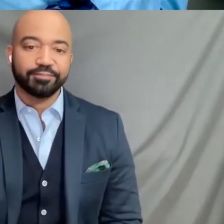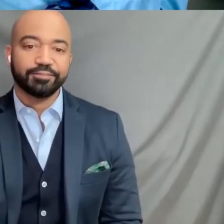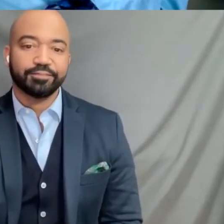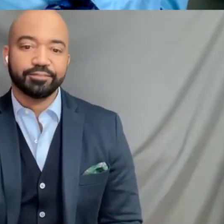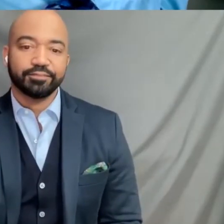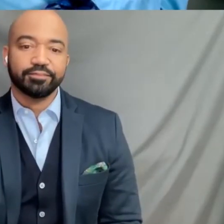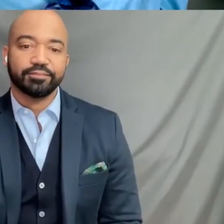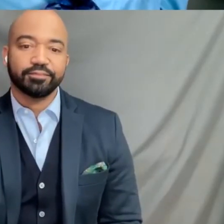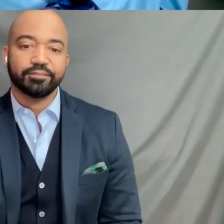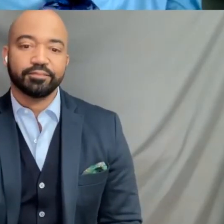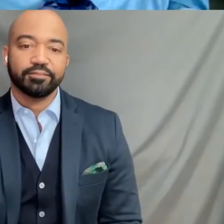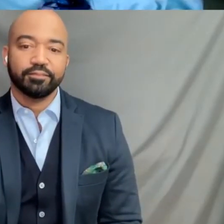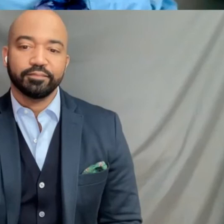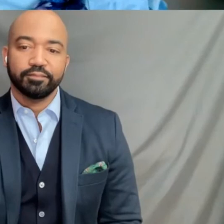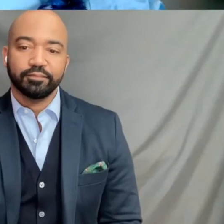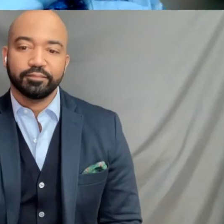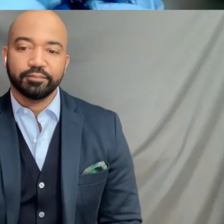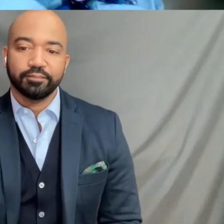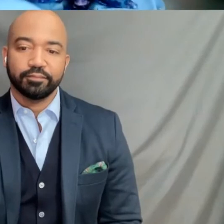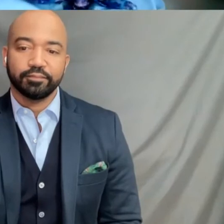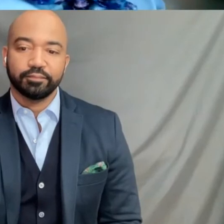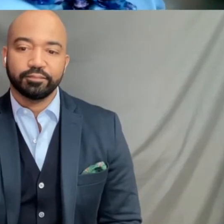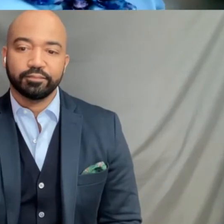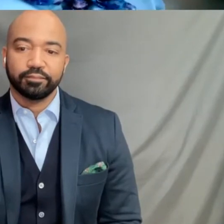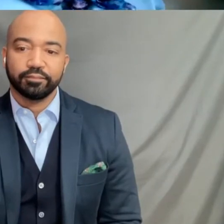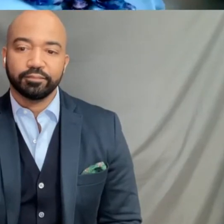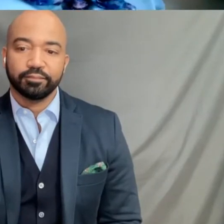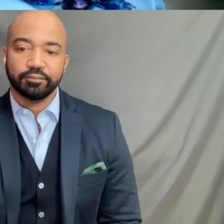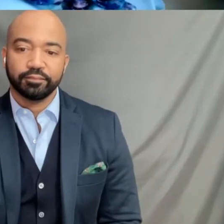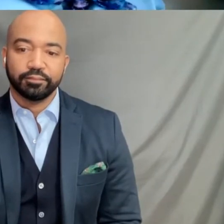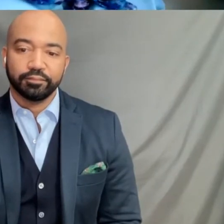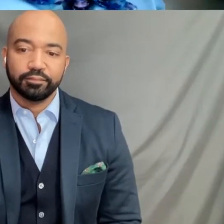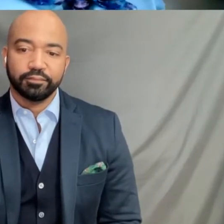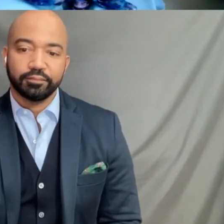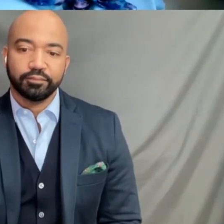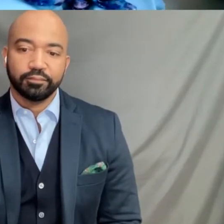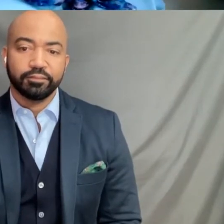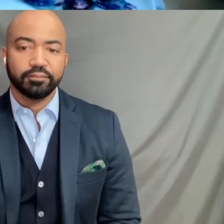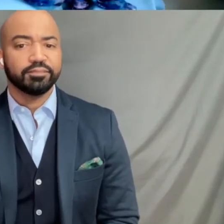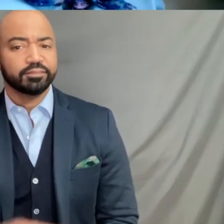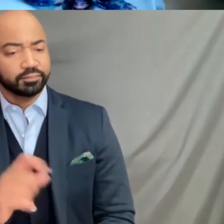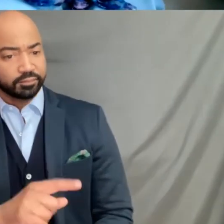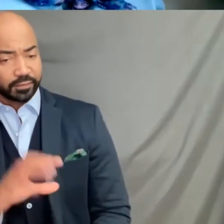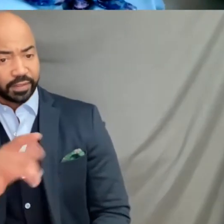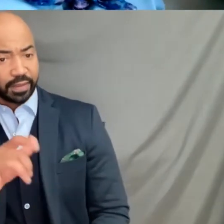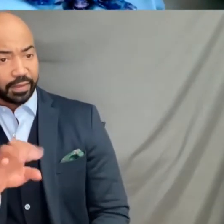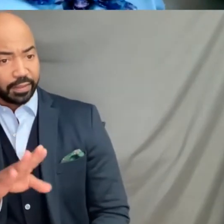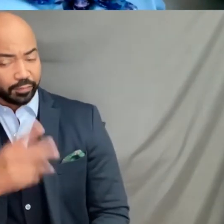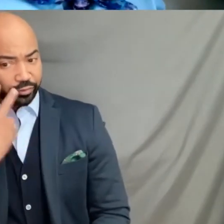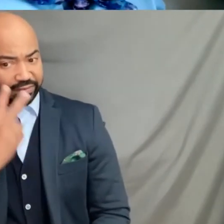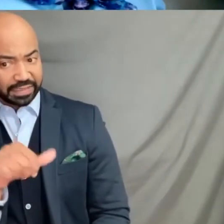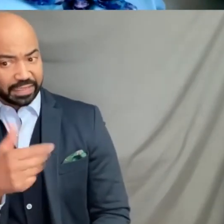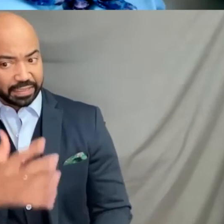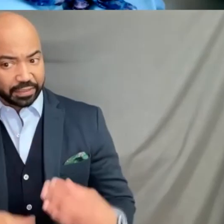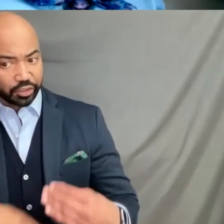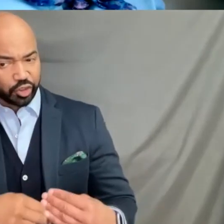Loree actually covered most of them but there is one that I caught earlier. It was how does the gatekeeping in transition processes